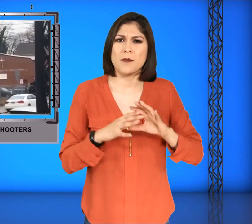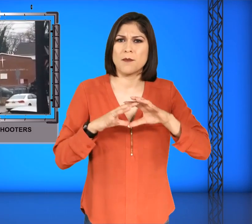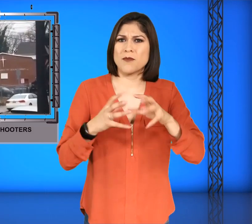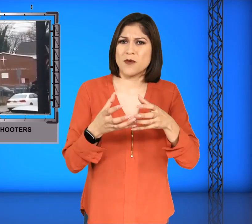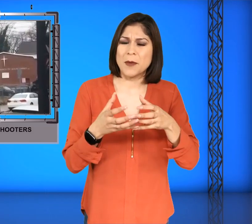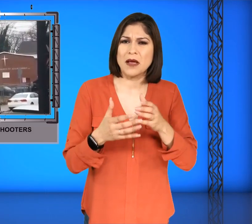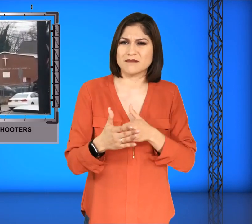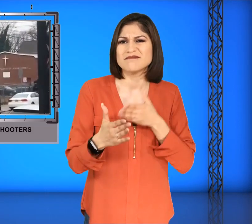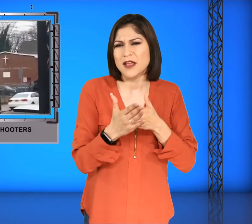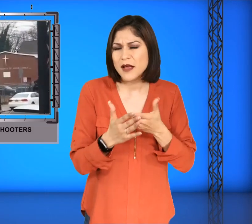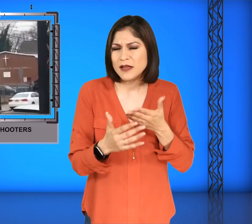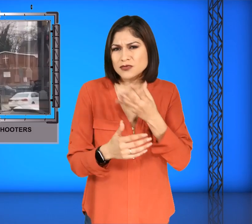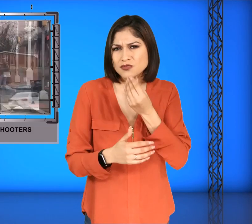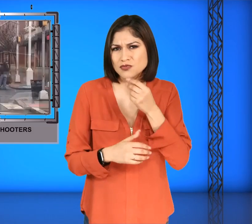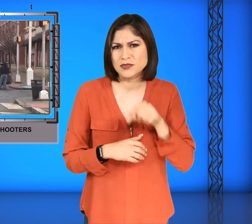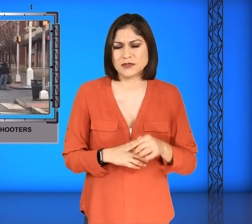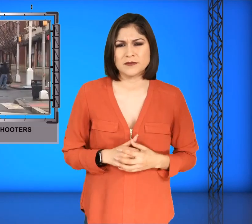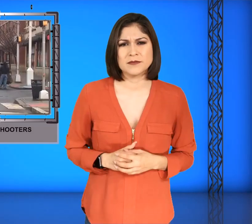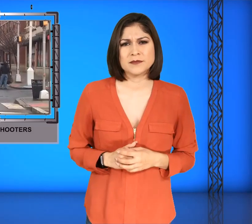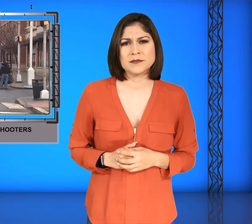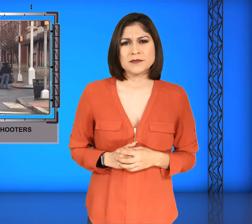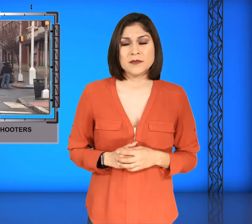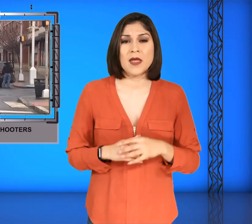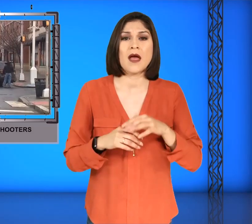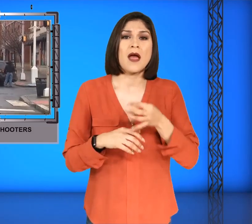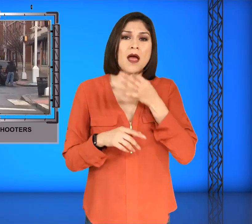movement, which has expressed anti-Semitic sentiments.